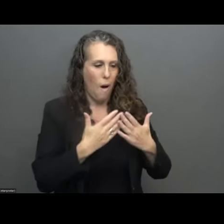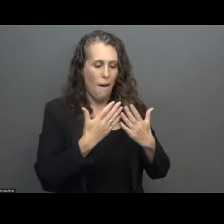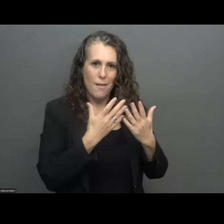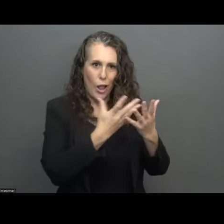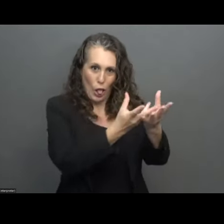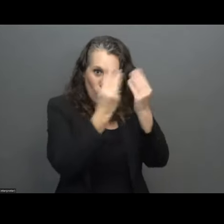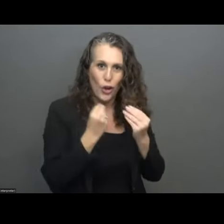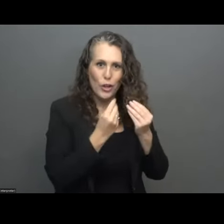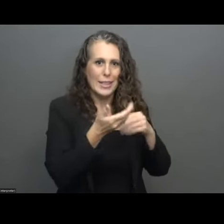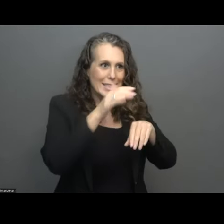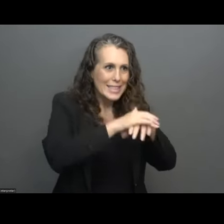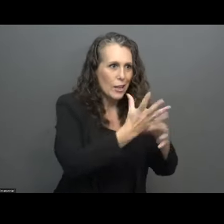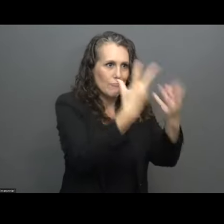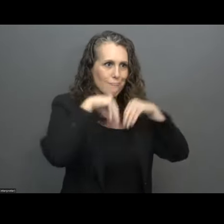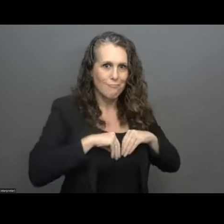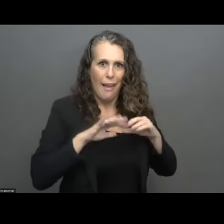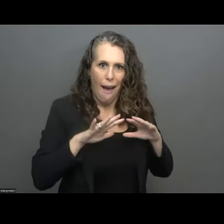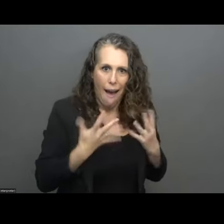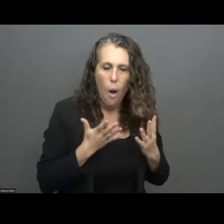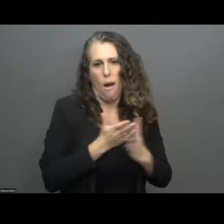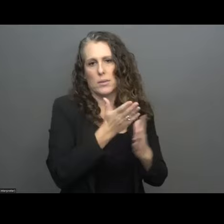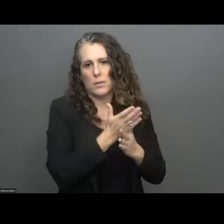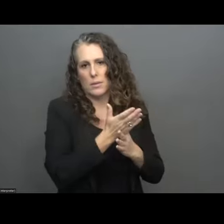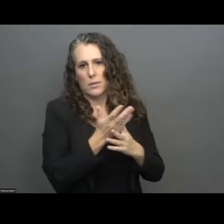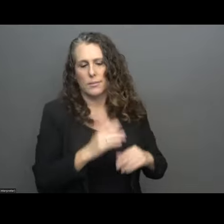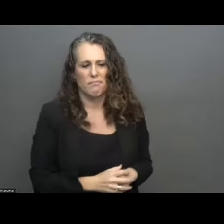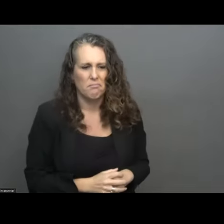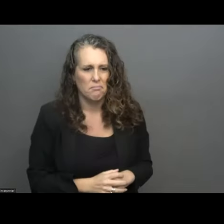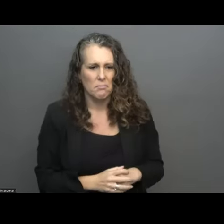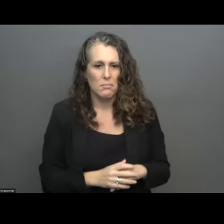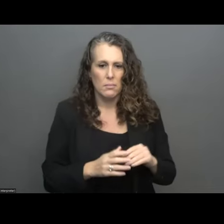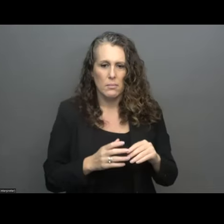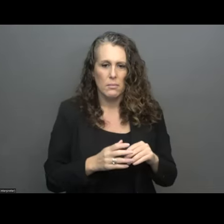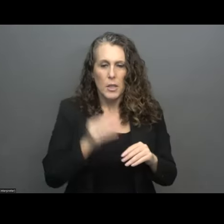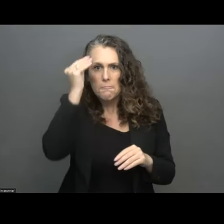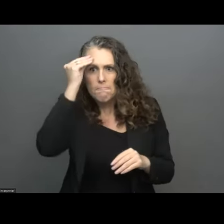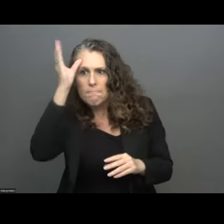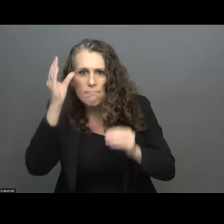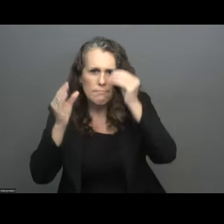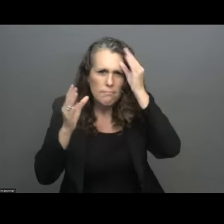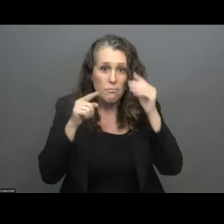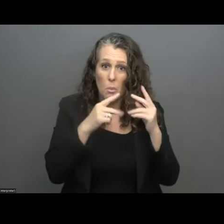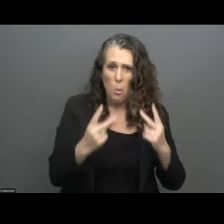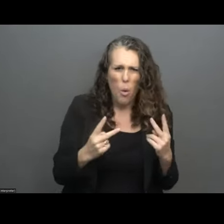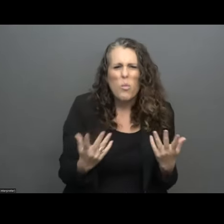09:52:25 Why, why a skill so important well without the right technical skills. People